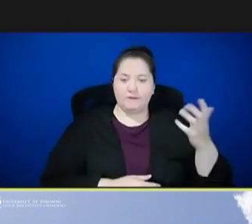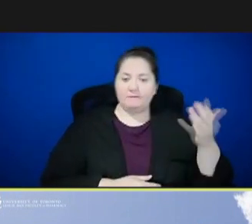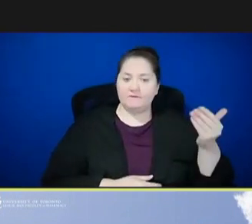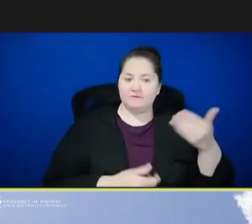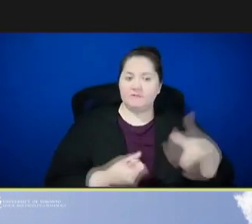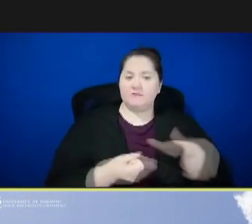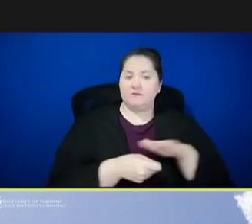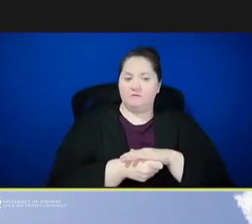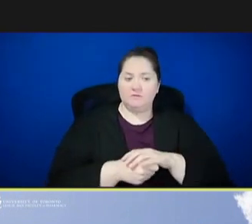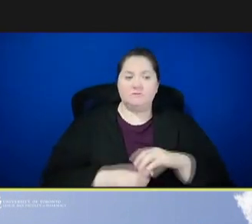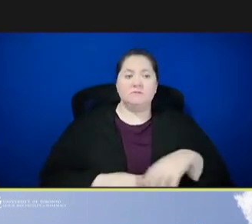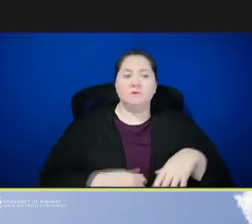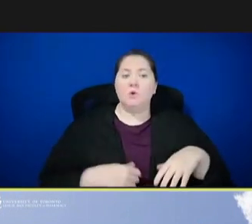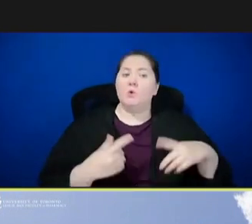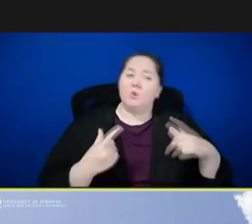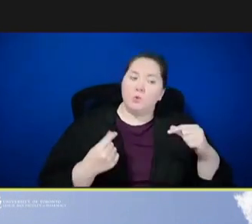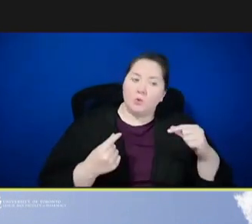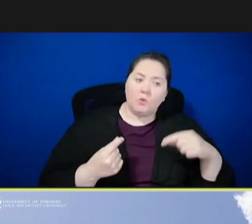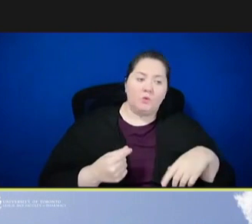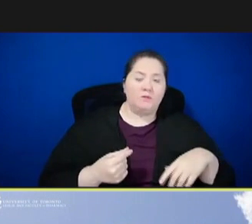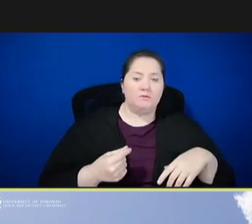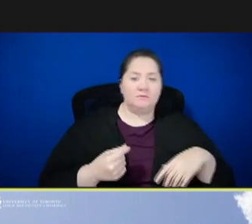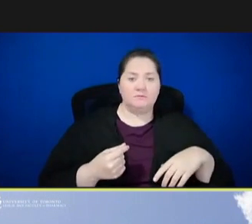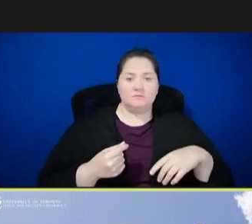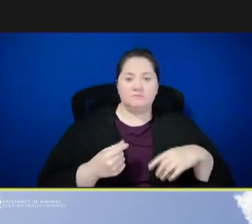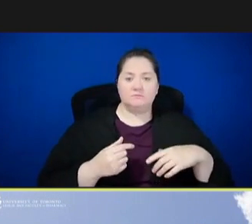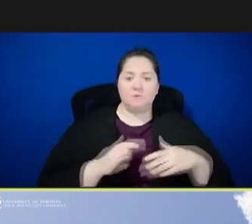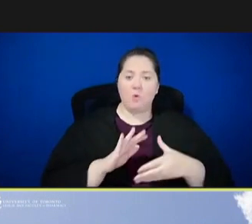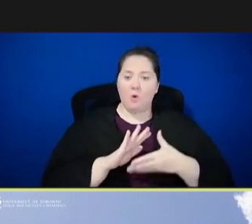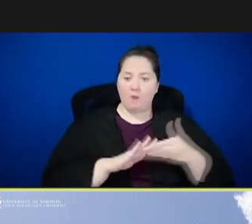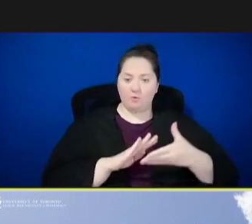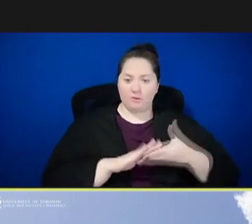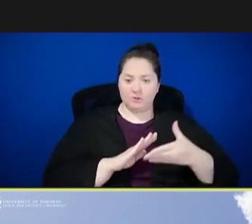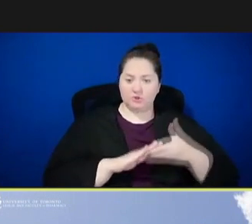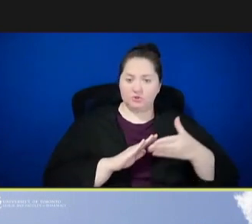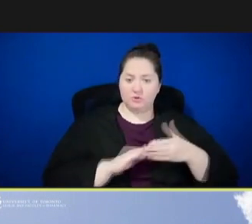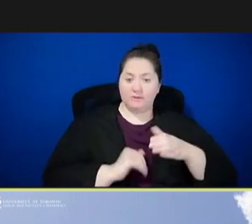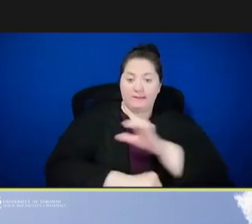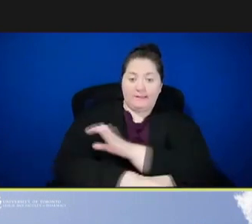So, what it does is essentially operationalize the clinical practice guidelines. So,